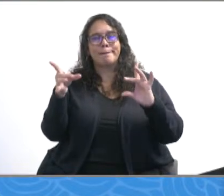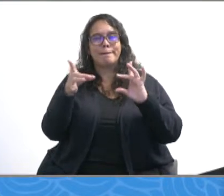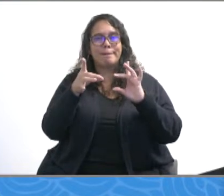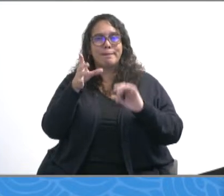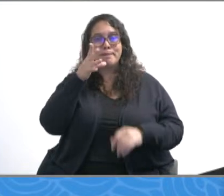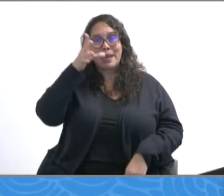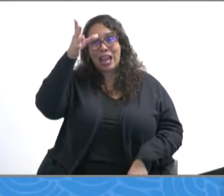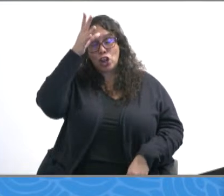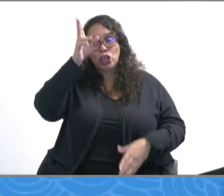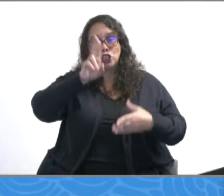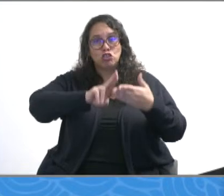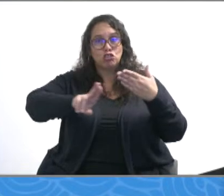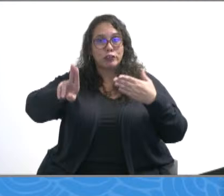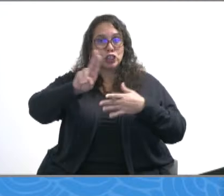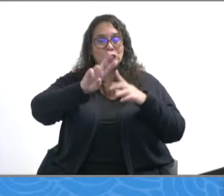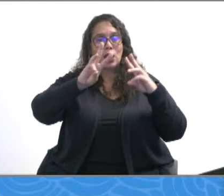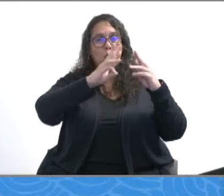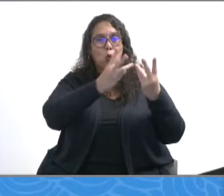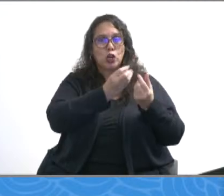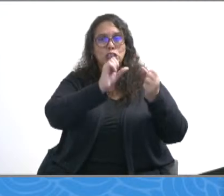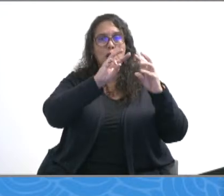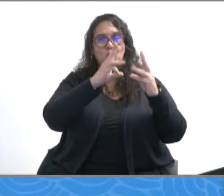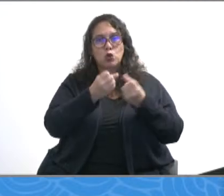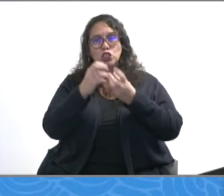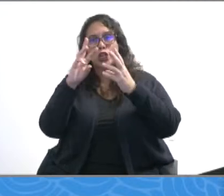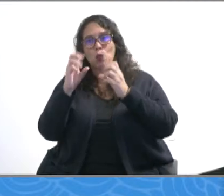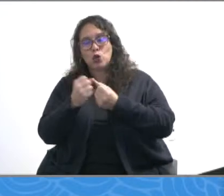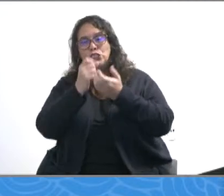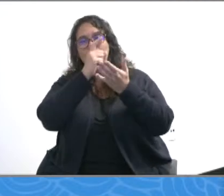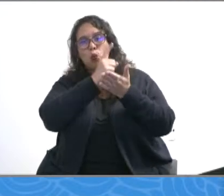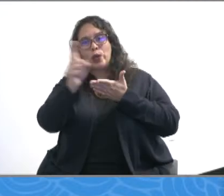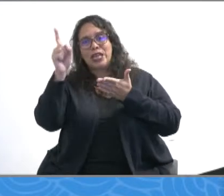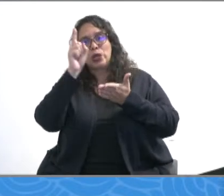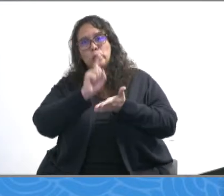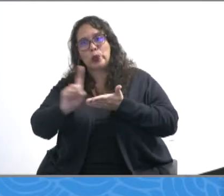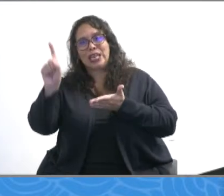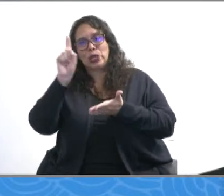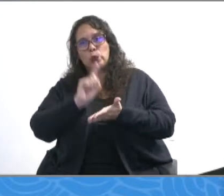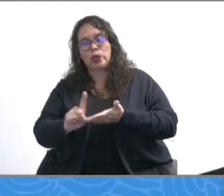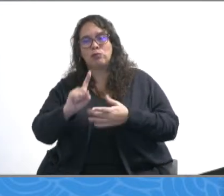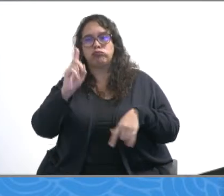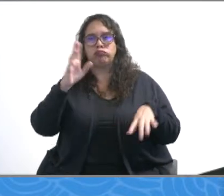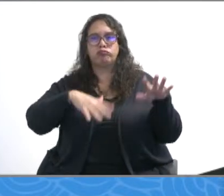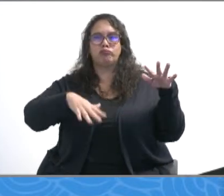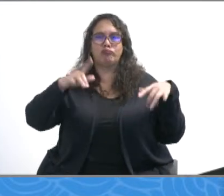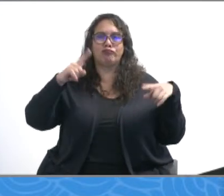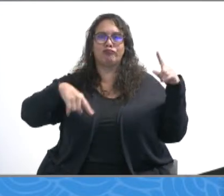And so those are workshops happening every week for parents on a variety of topics.